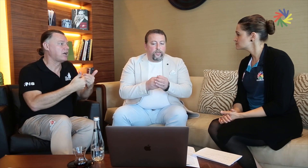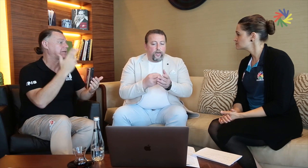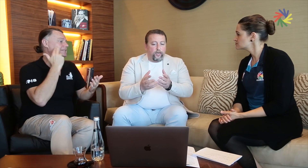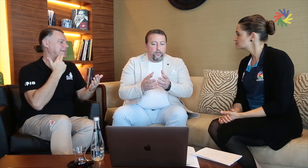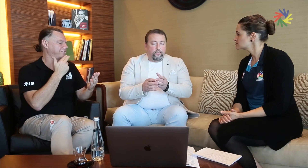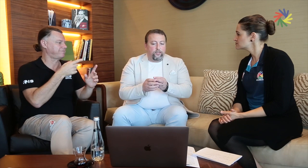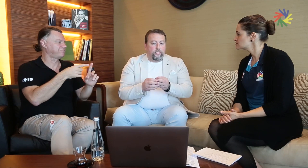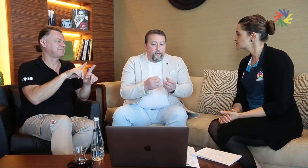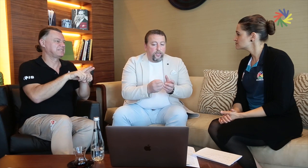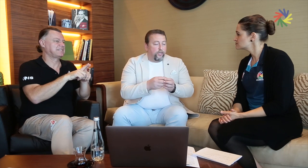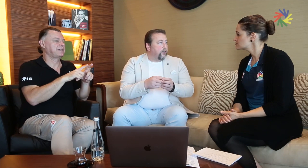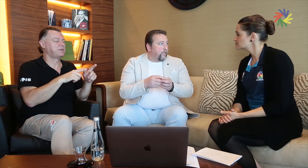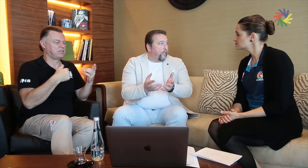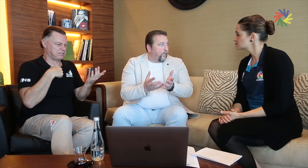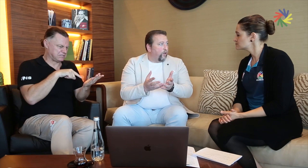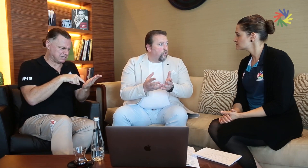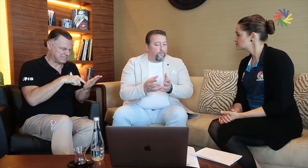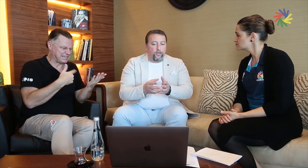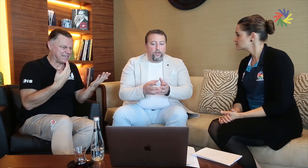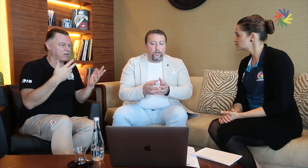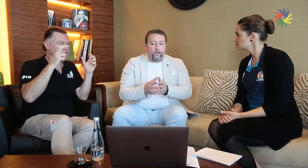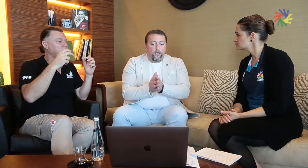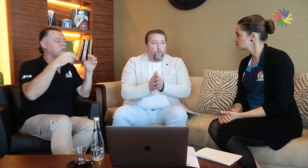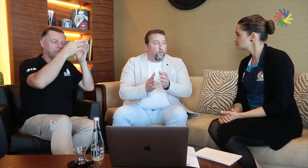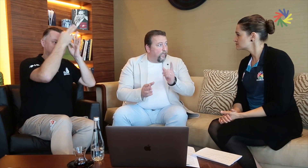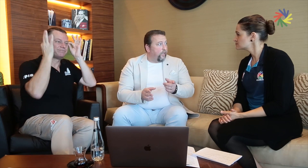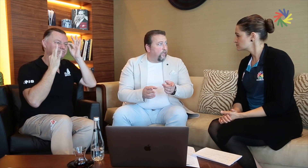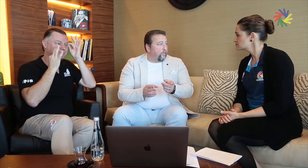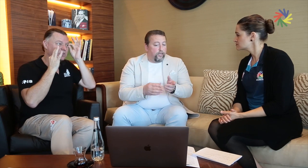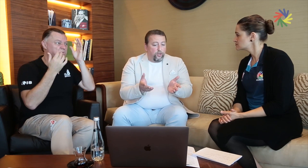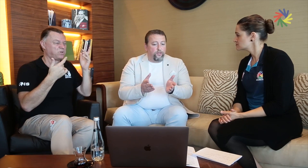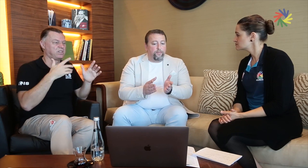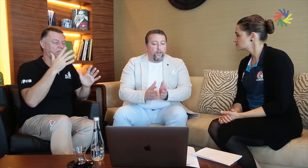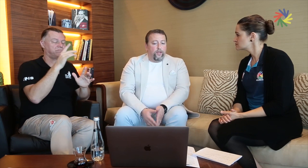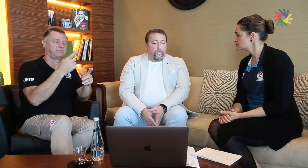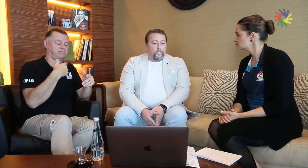systems result distribution can be performed through this system.